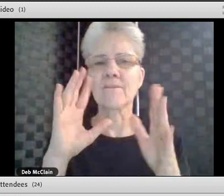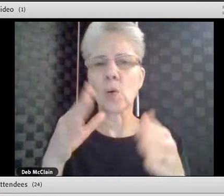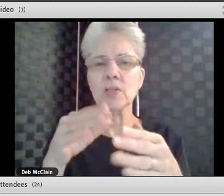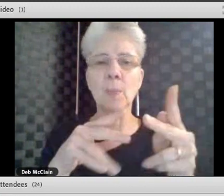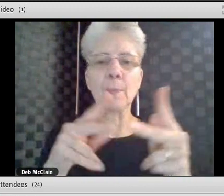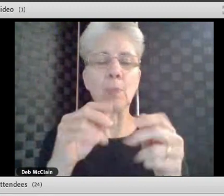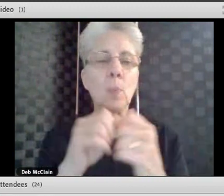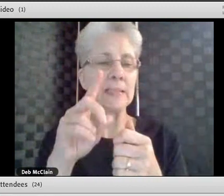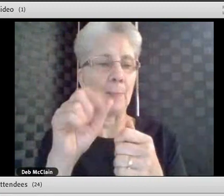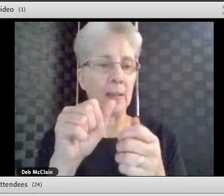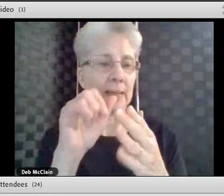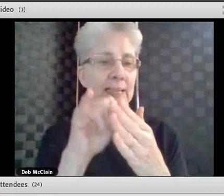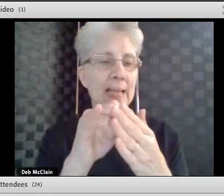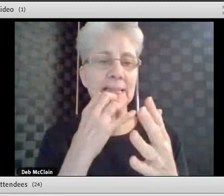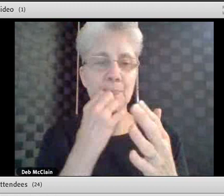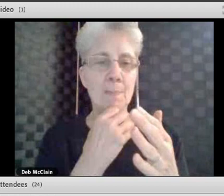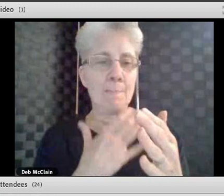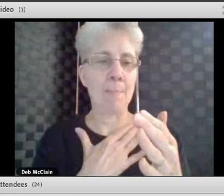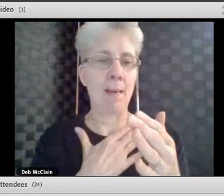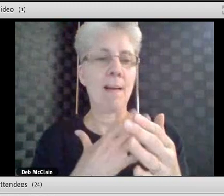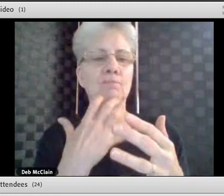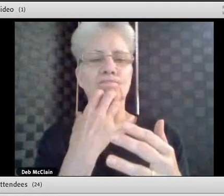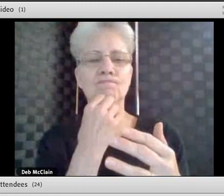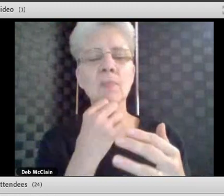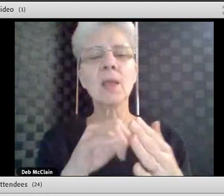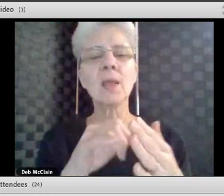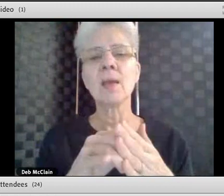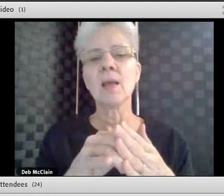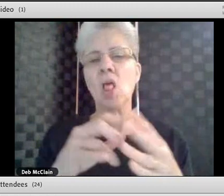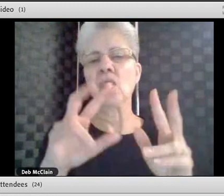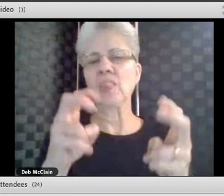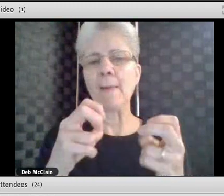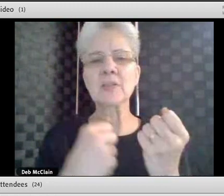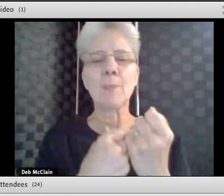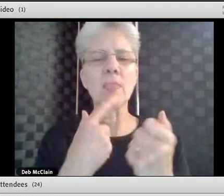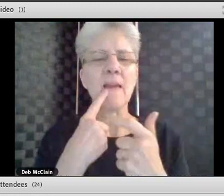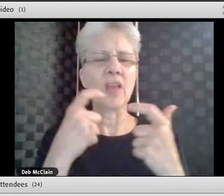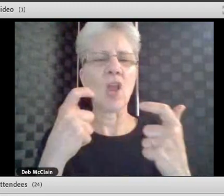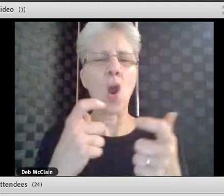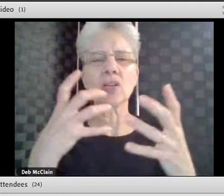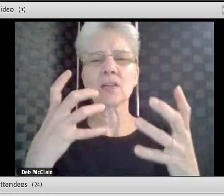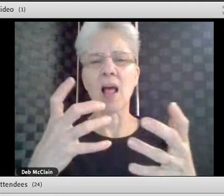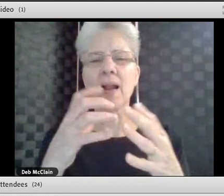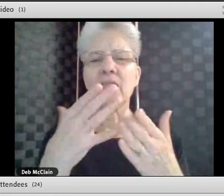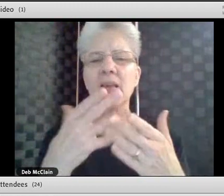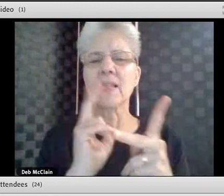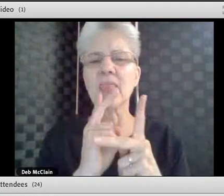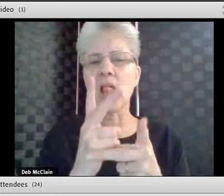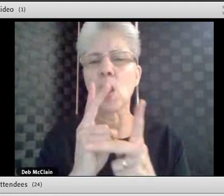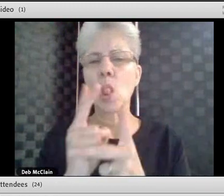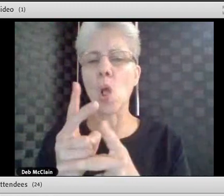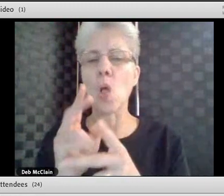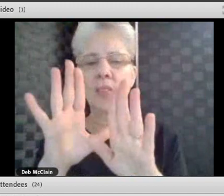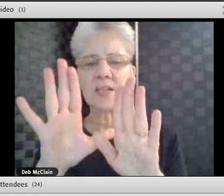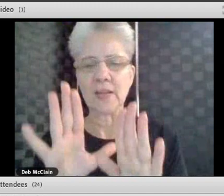They do a lot of focus on patrons with disabilities, which is near and dear to my heart. STEAM support, and then they have a huge amount of items